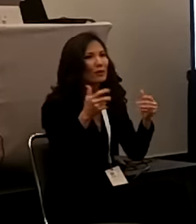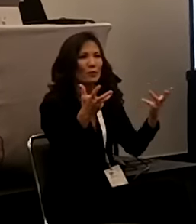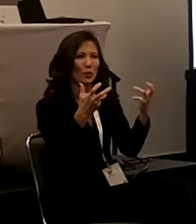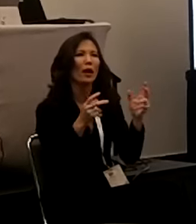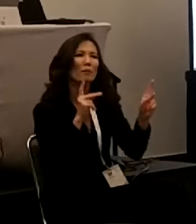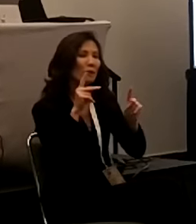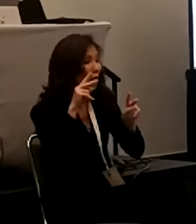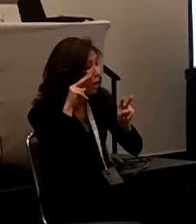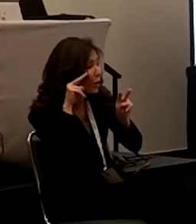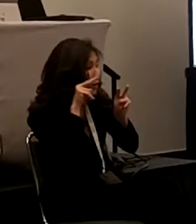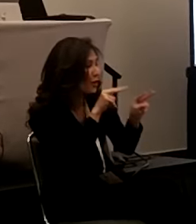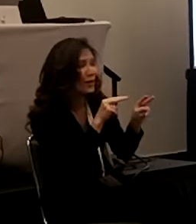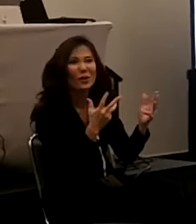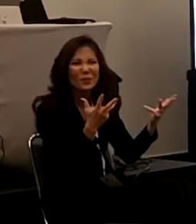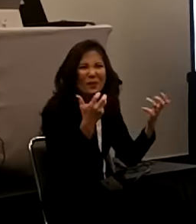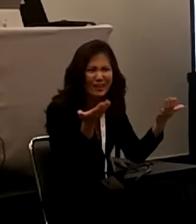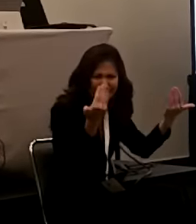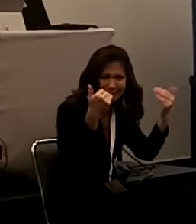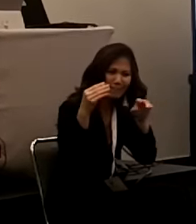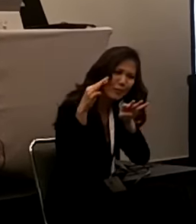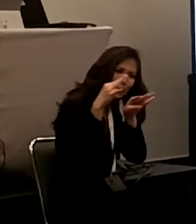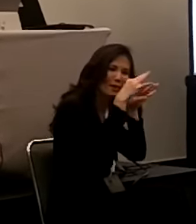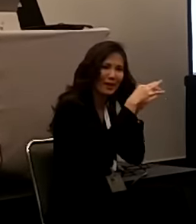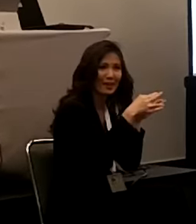We know, we can lie all day, but we know.